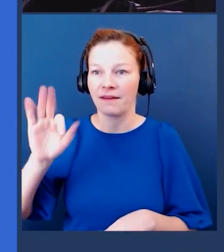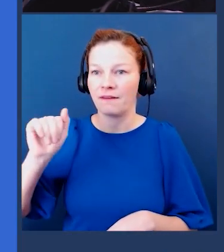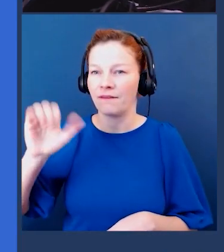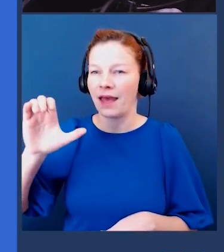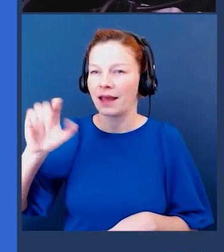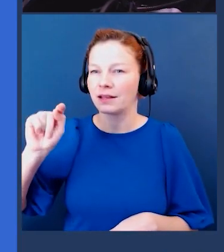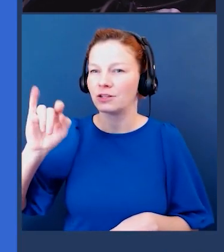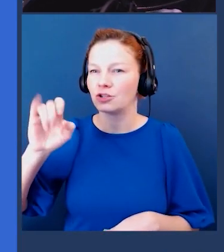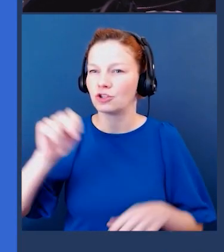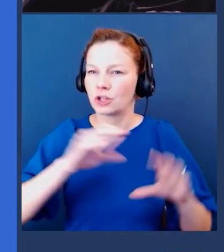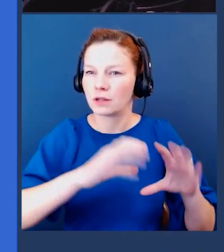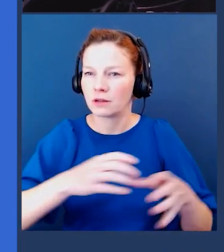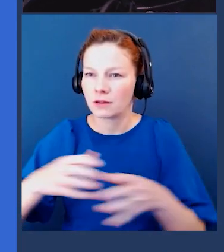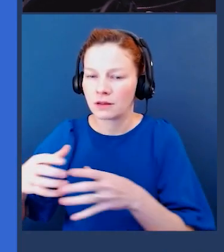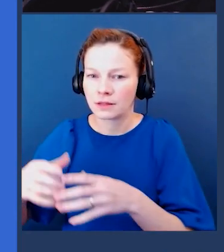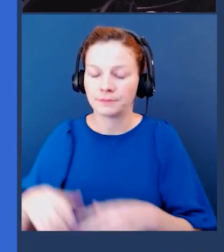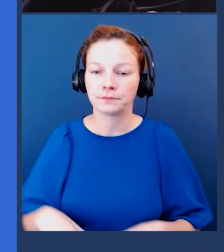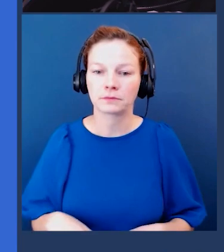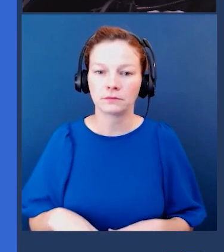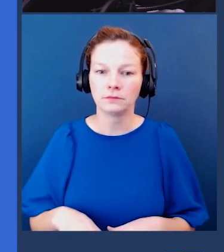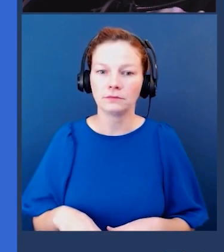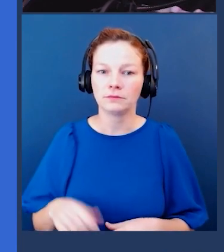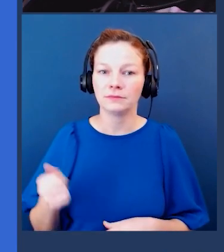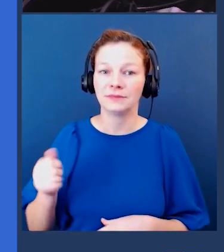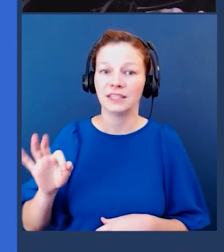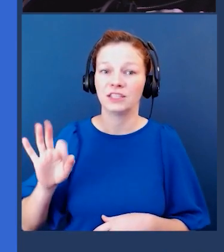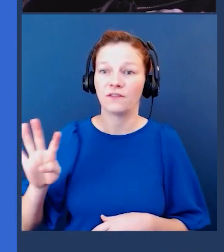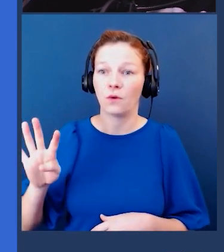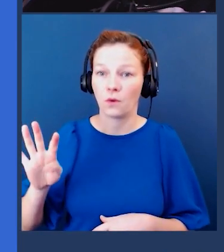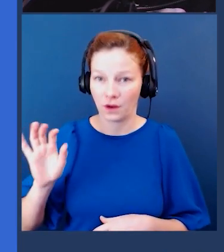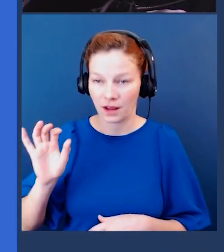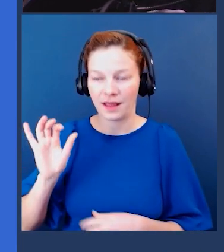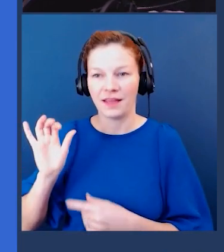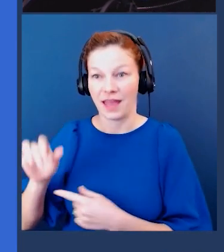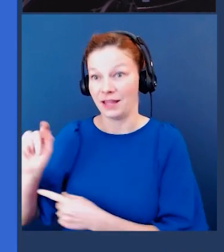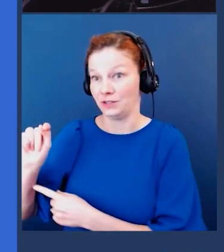In 1904, it's a game we have done on Twitch, before we pulled the plug on the steam,